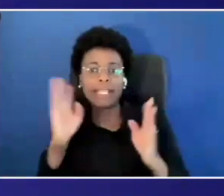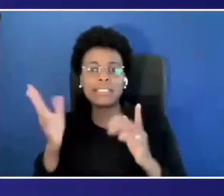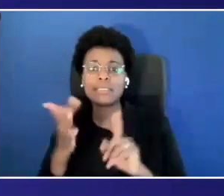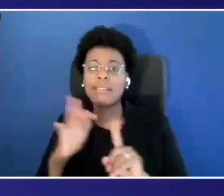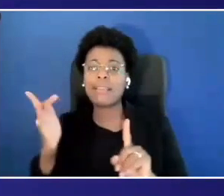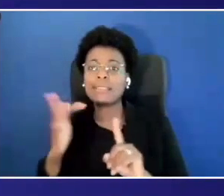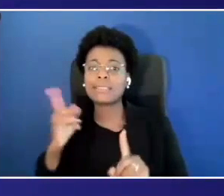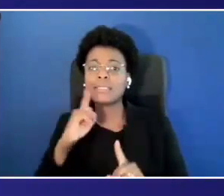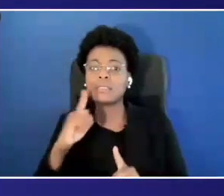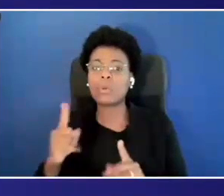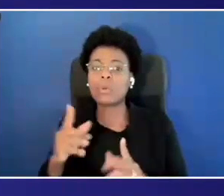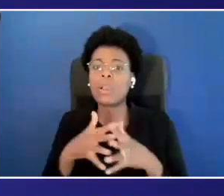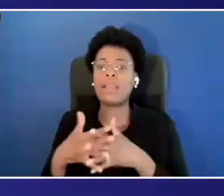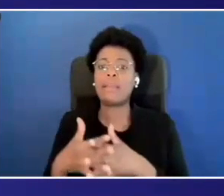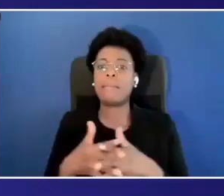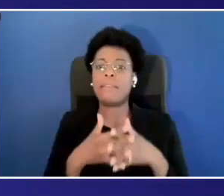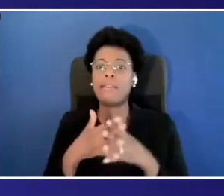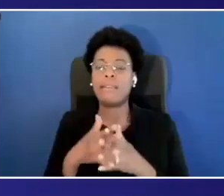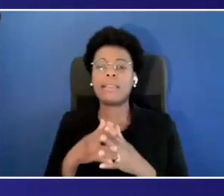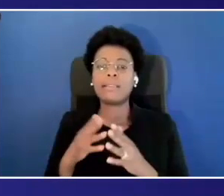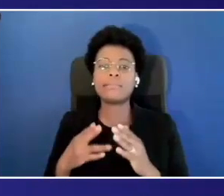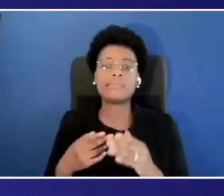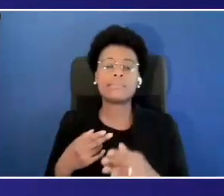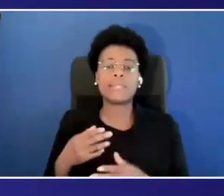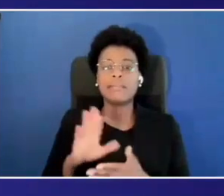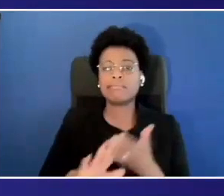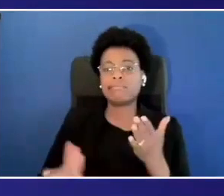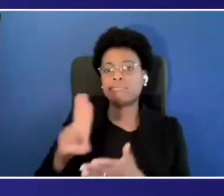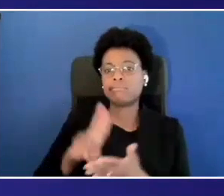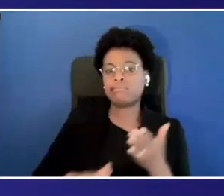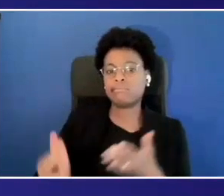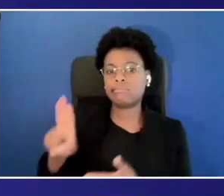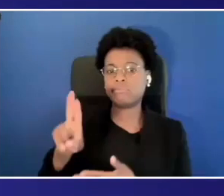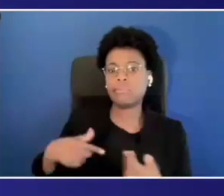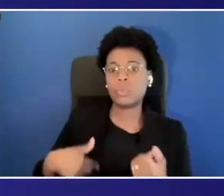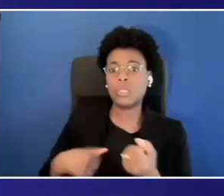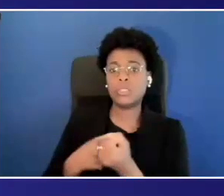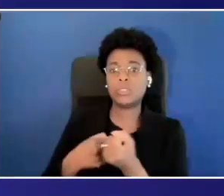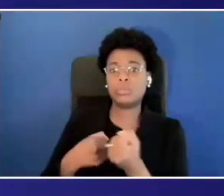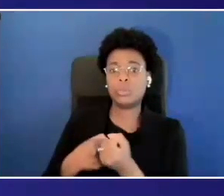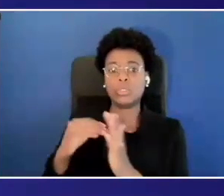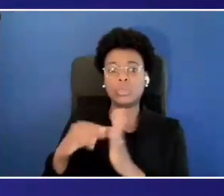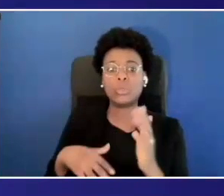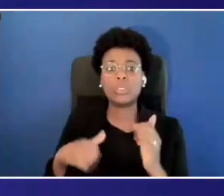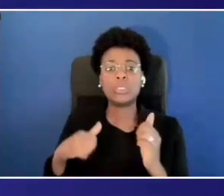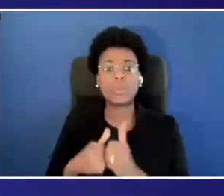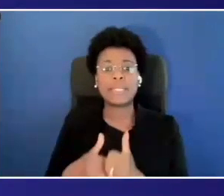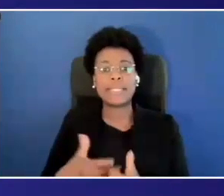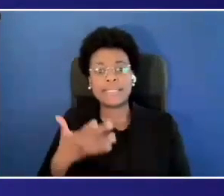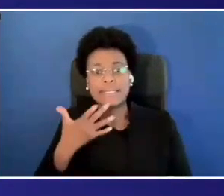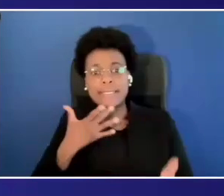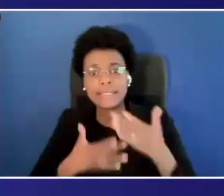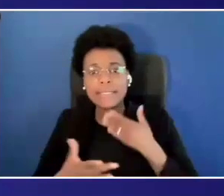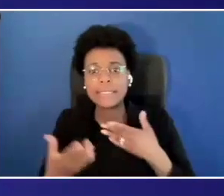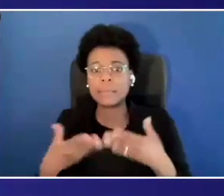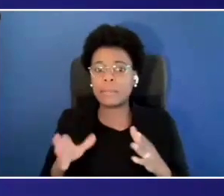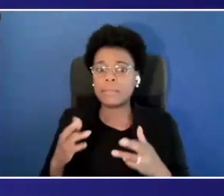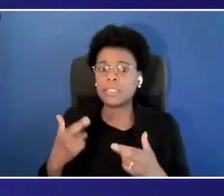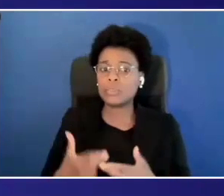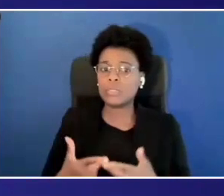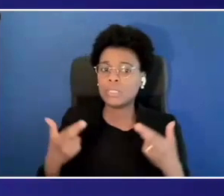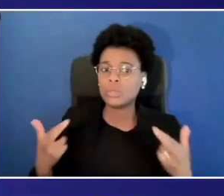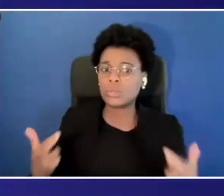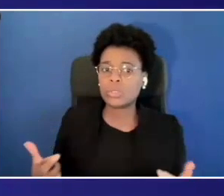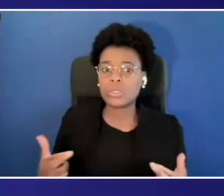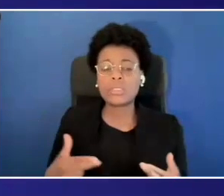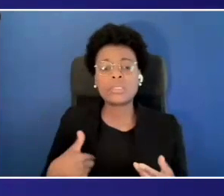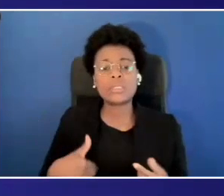Our schools serve a wide array of students, often with fewer public resources, but with a deep commitment to mission, character formation, and academic excellence.